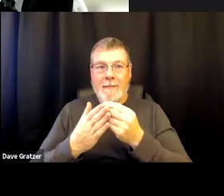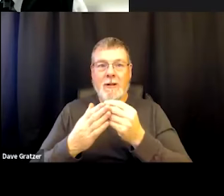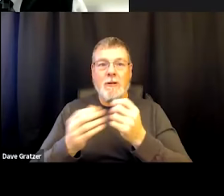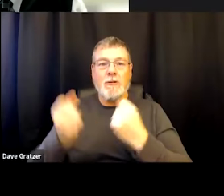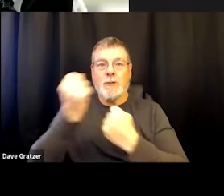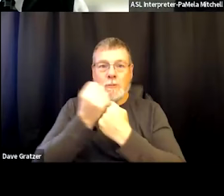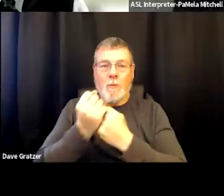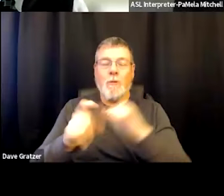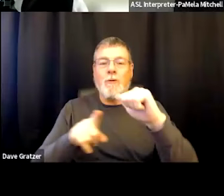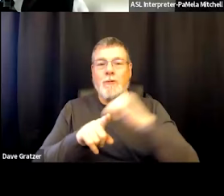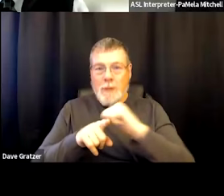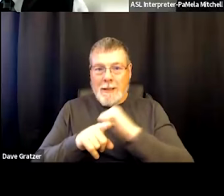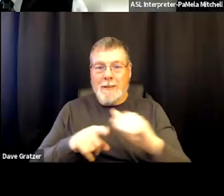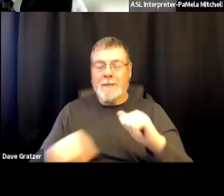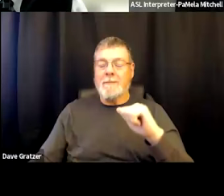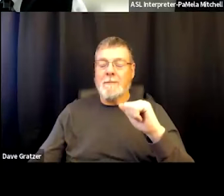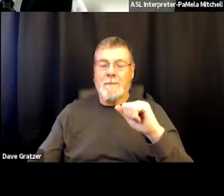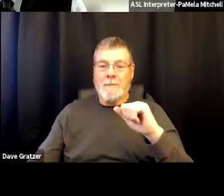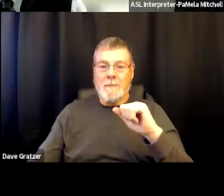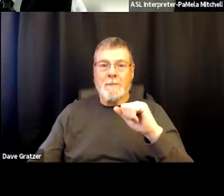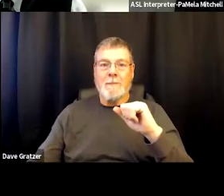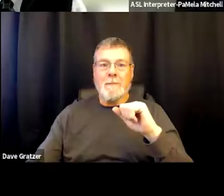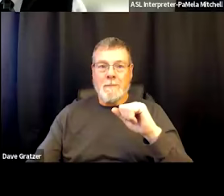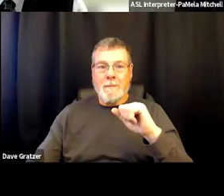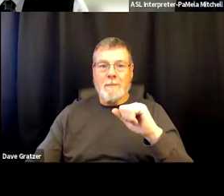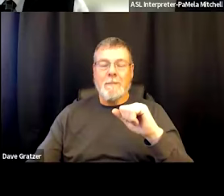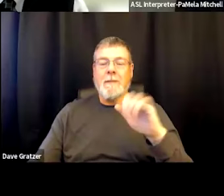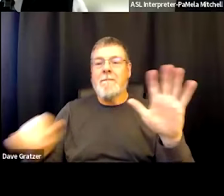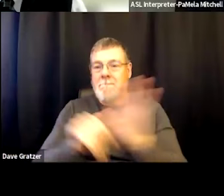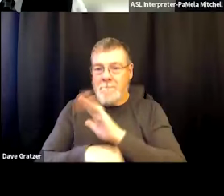training, full-time and part-time employment,